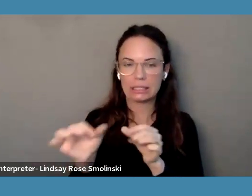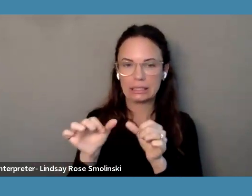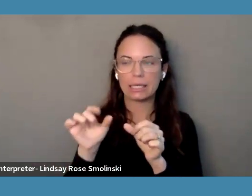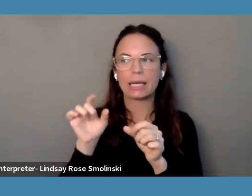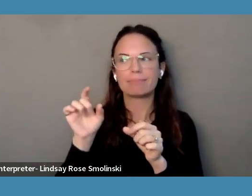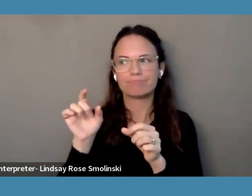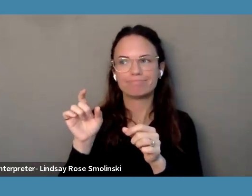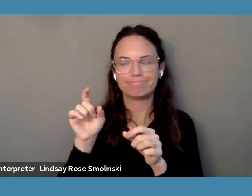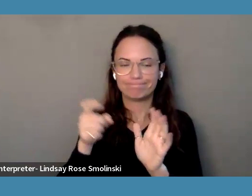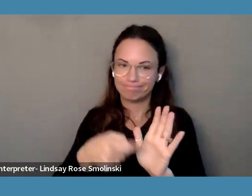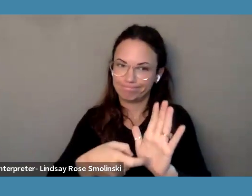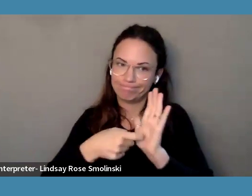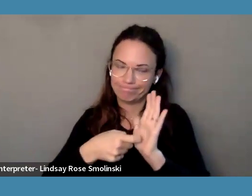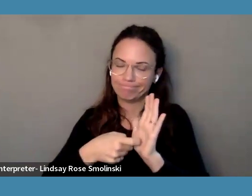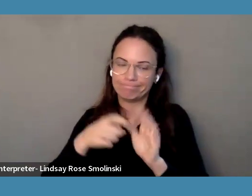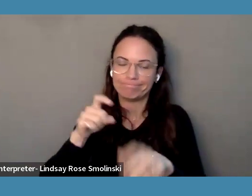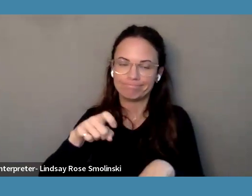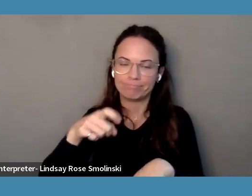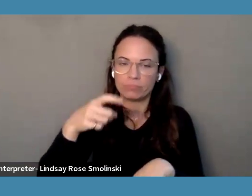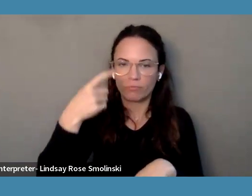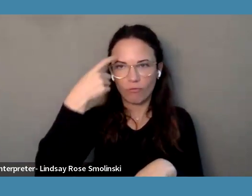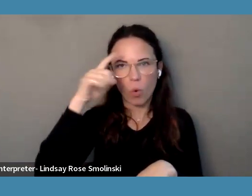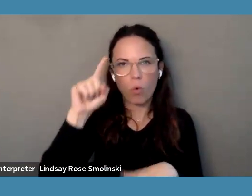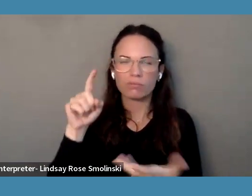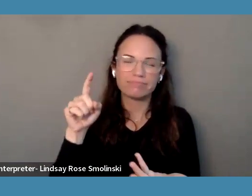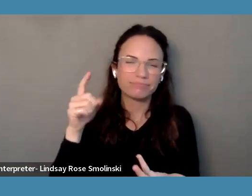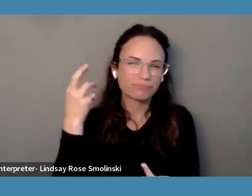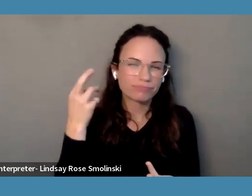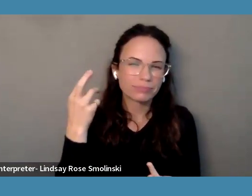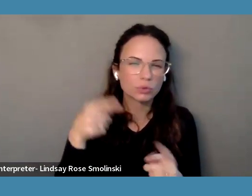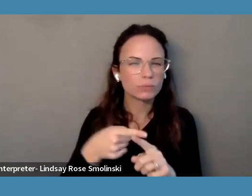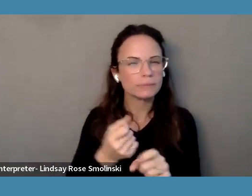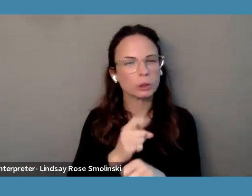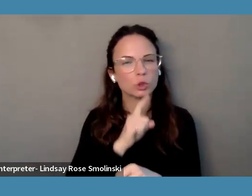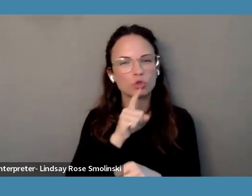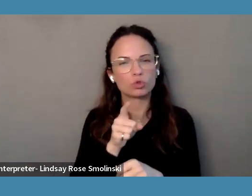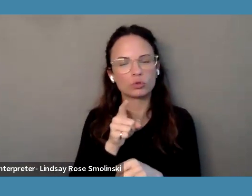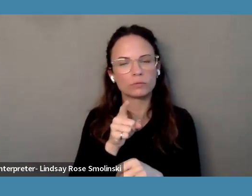in order to make sure, for one example,